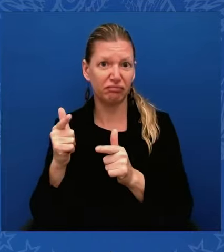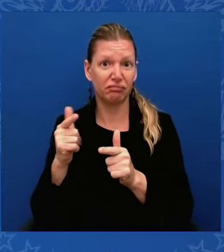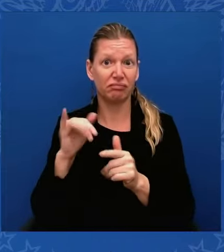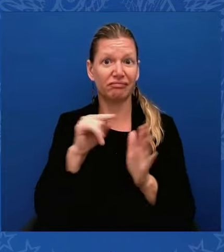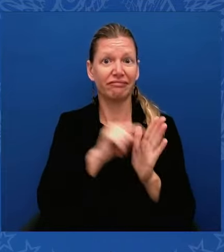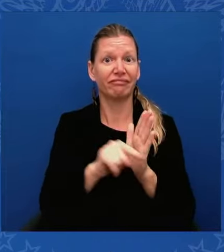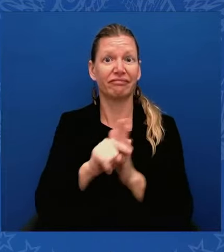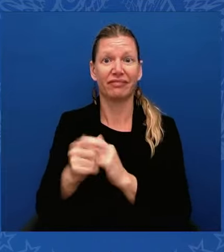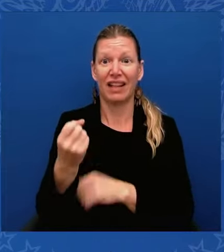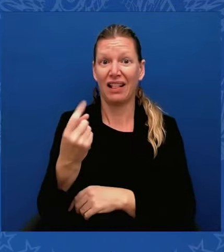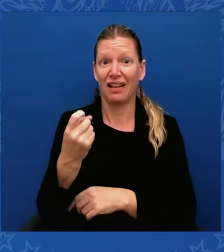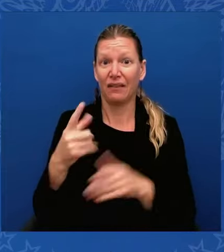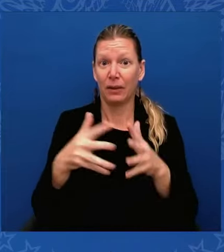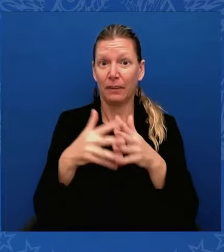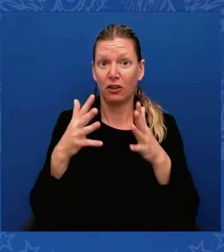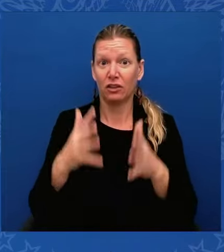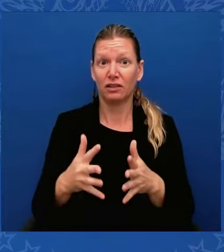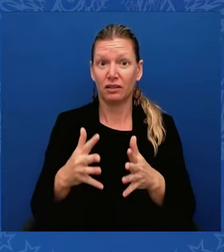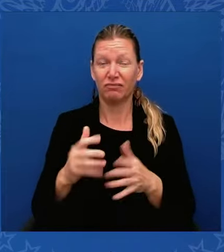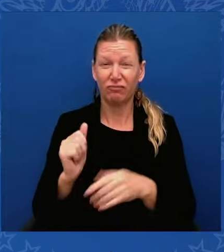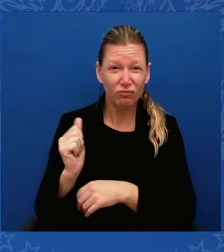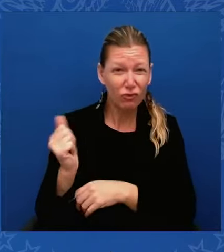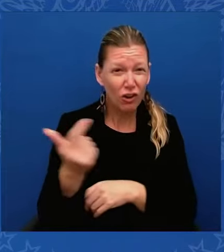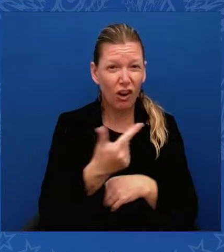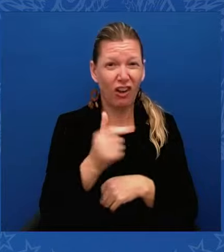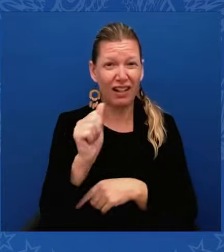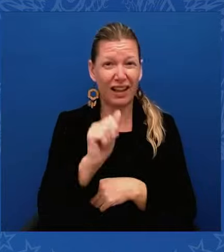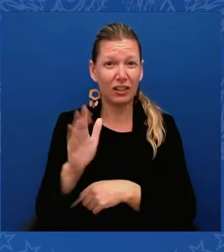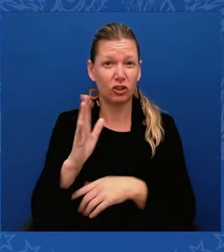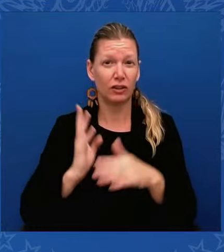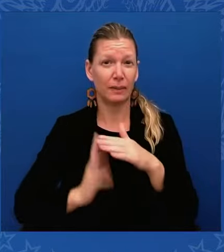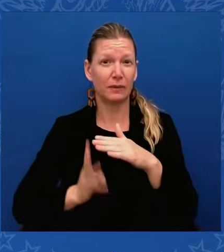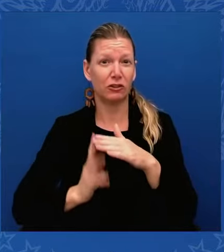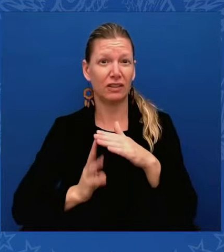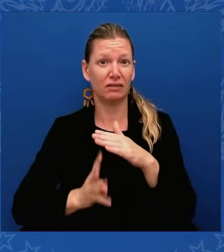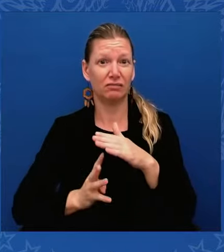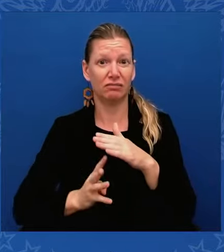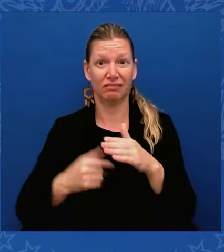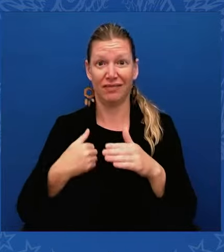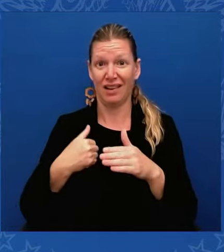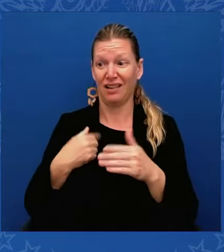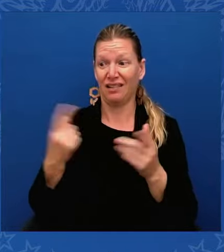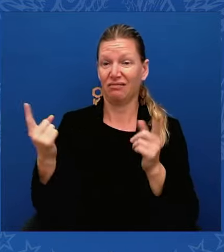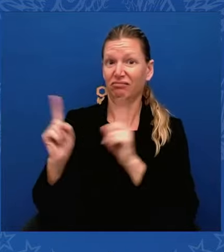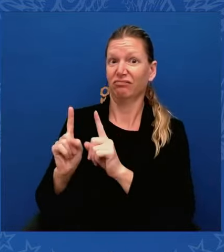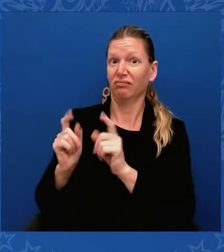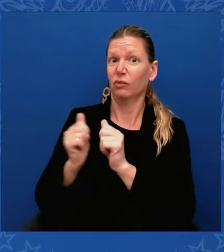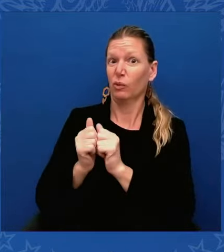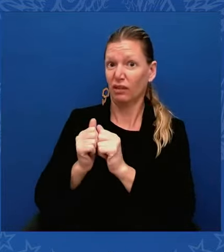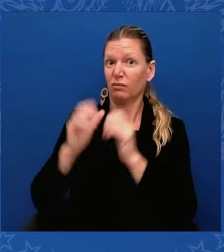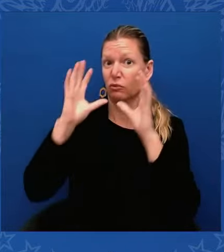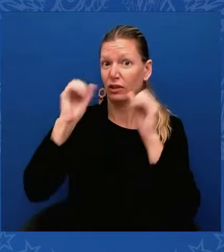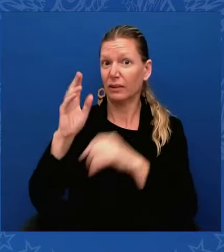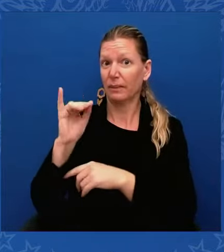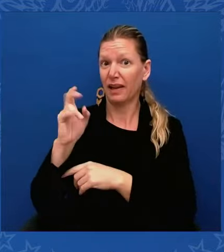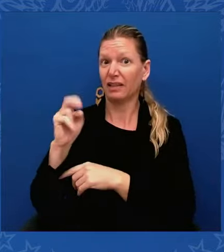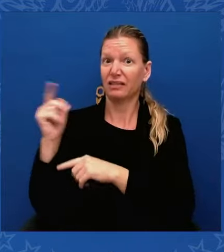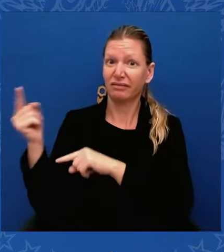I was with President Biden as he came and personally consoled each of the victims' families and the wounded.